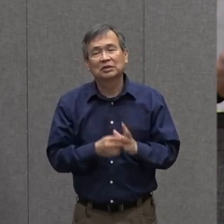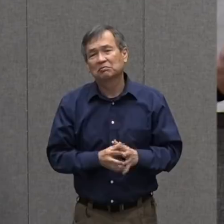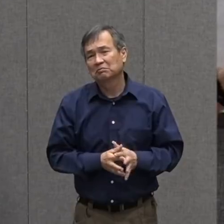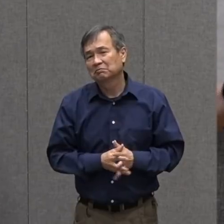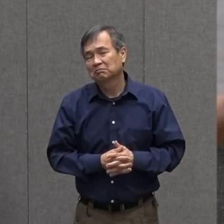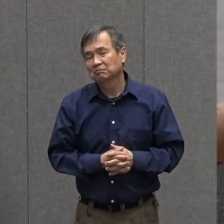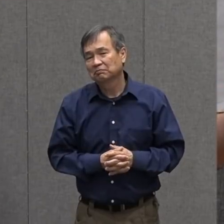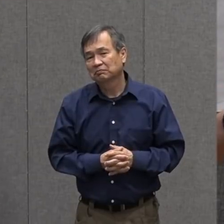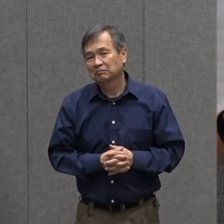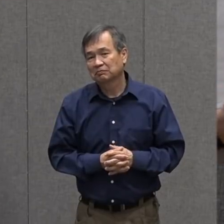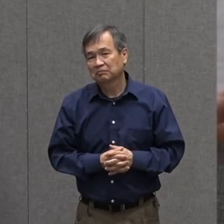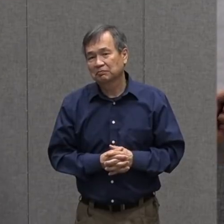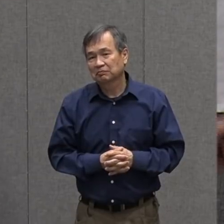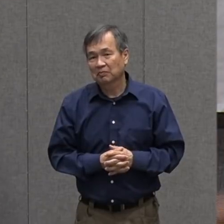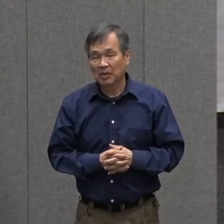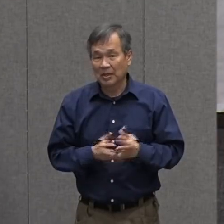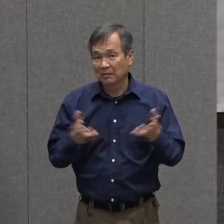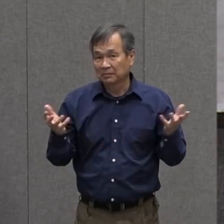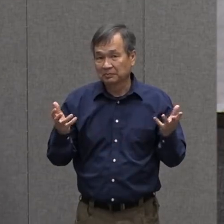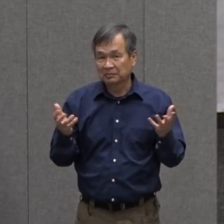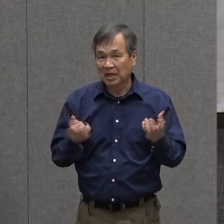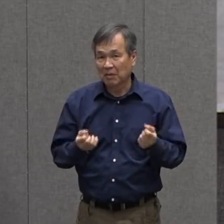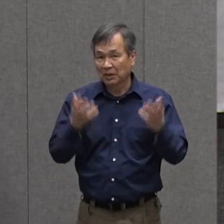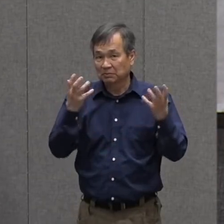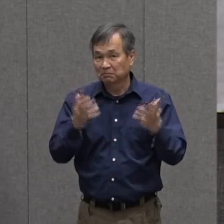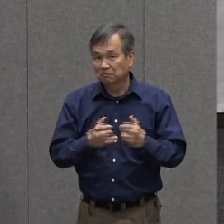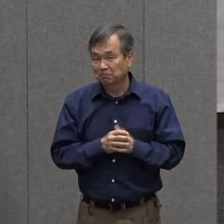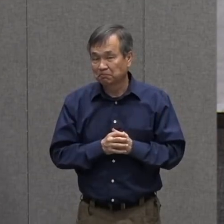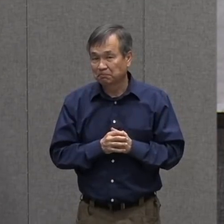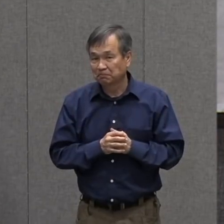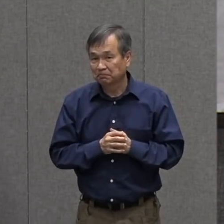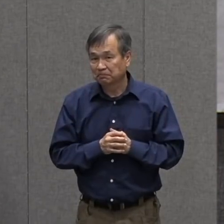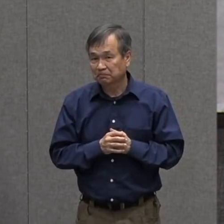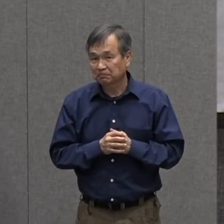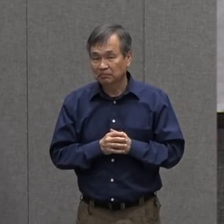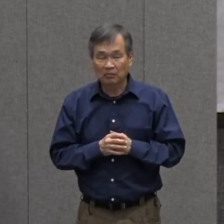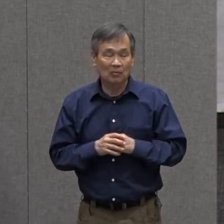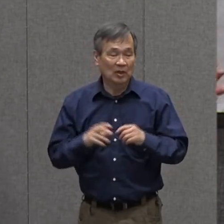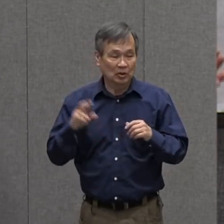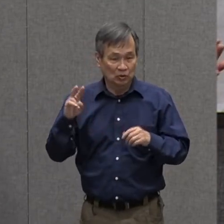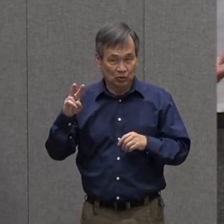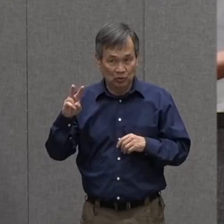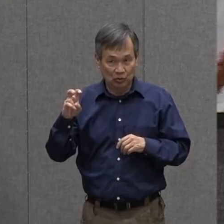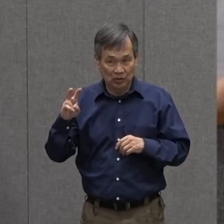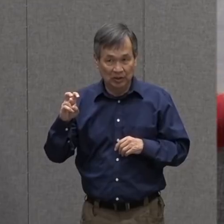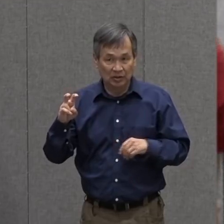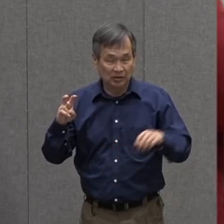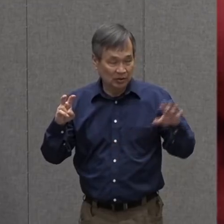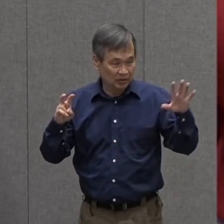I wonder what those could represent? I don't know let me think. How many are there in between?